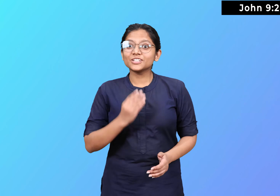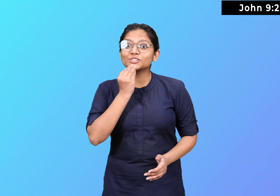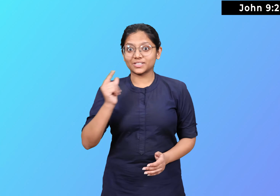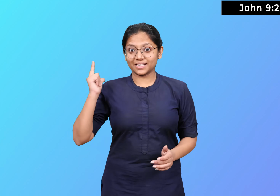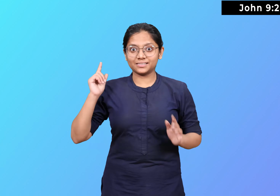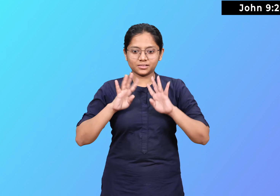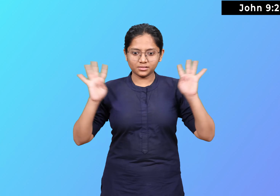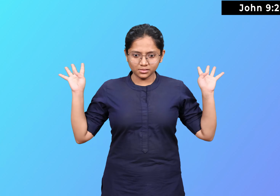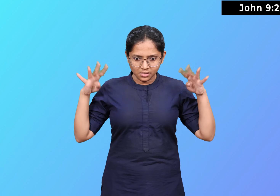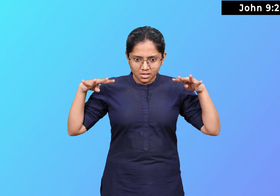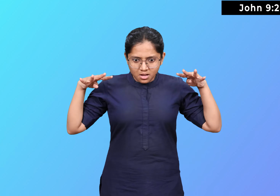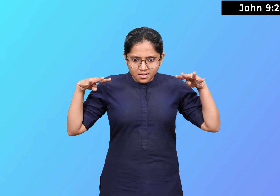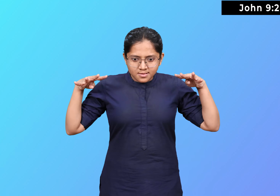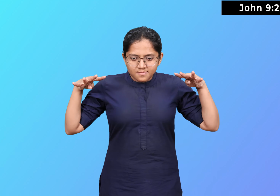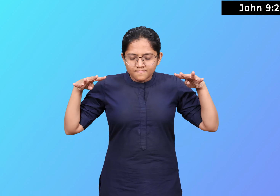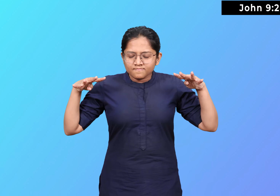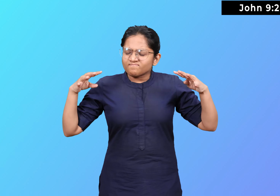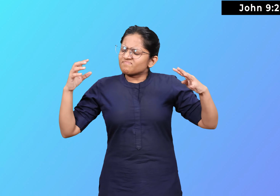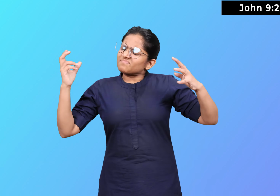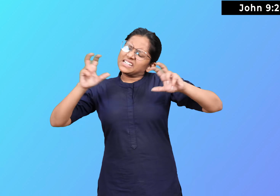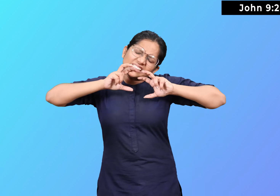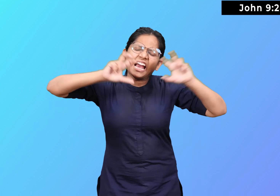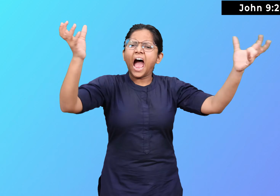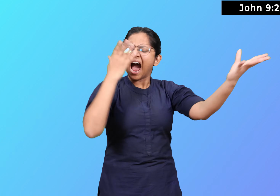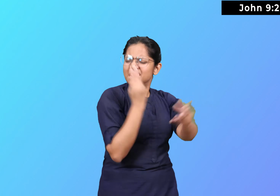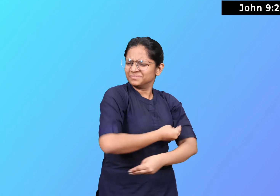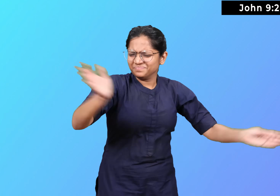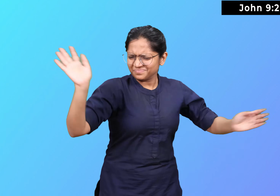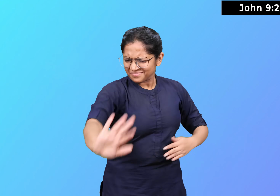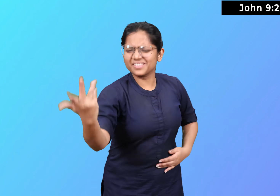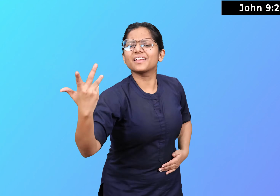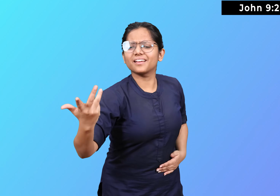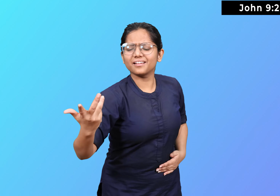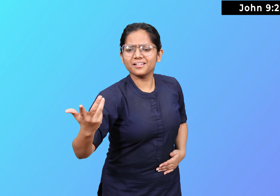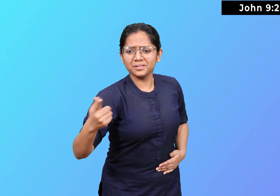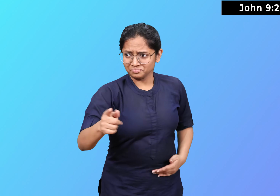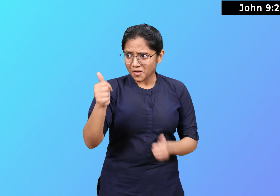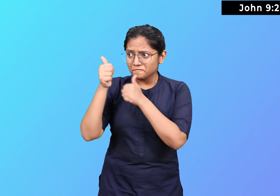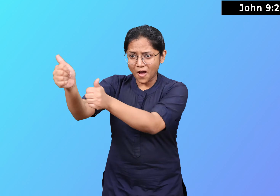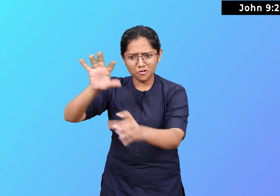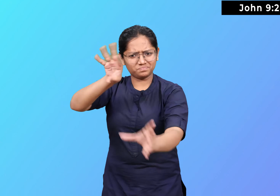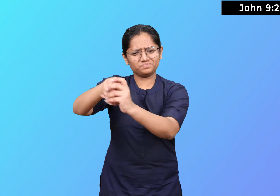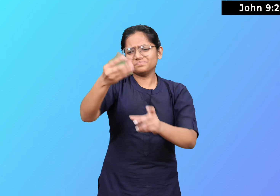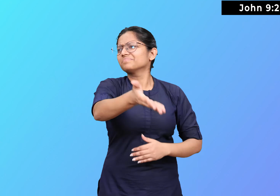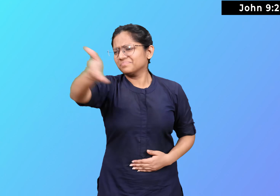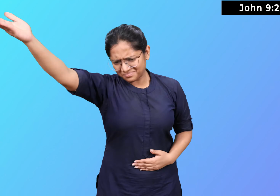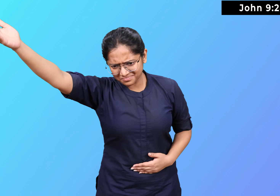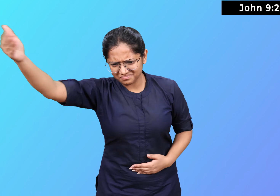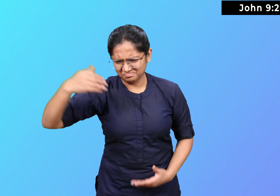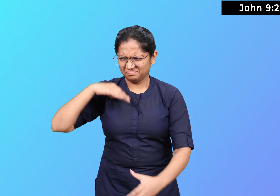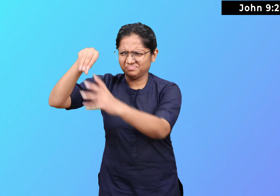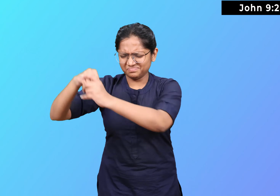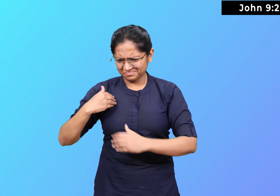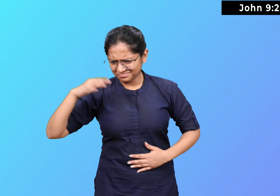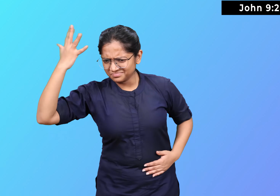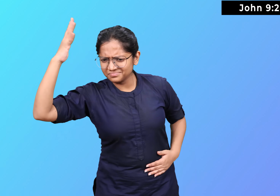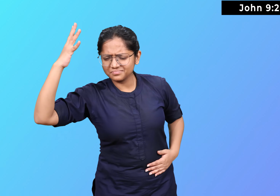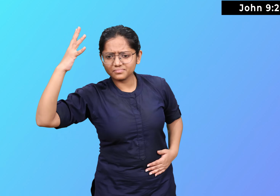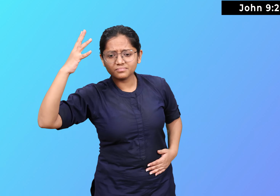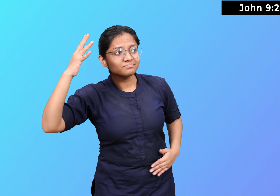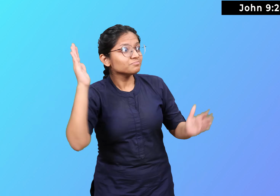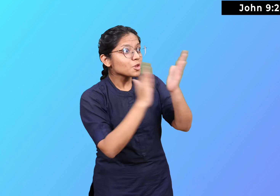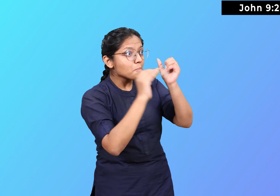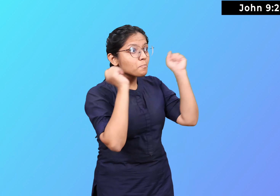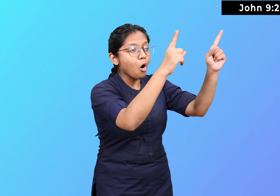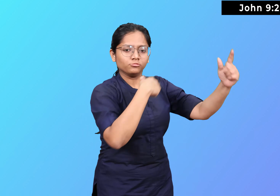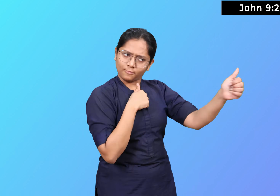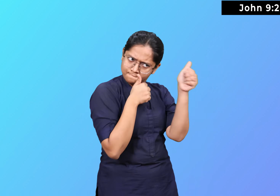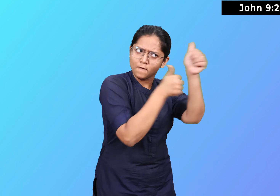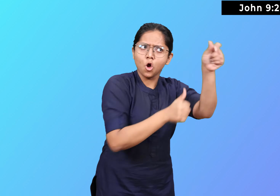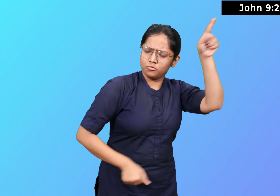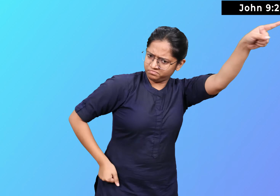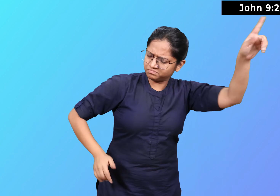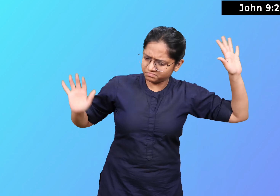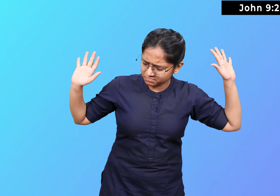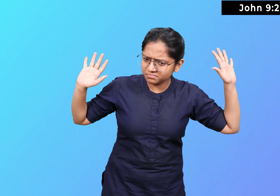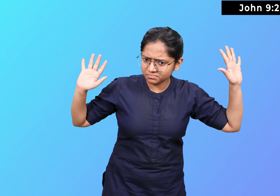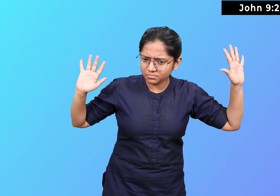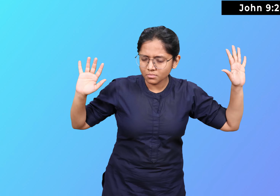At this they shouted insults at him and said, “You are his follower, not us! We are followers of Moses.